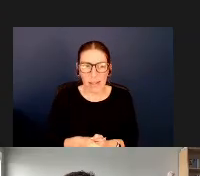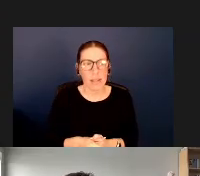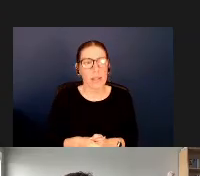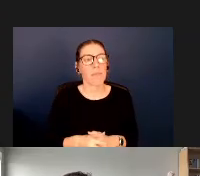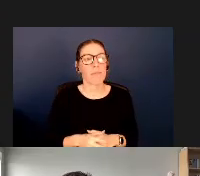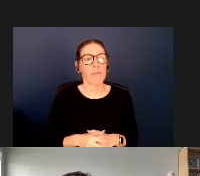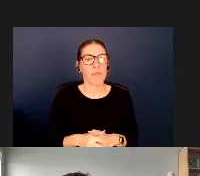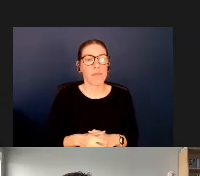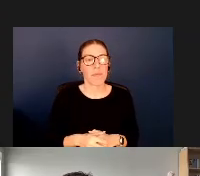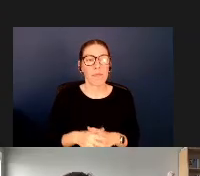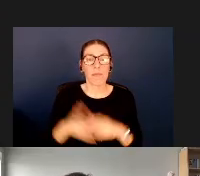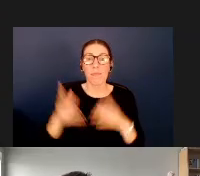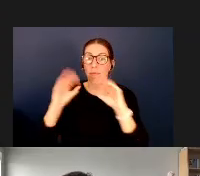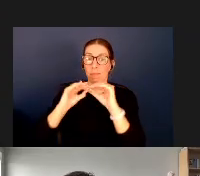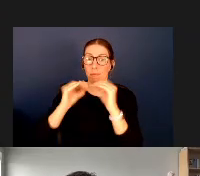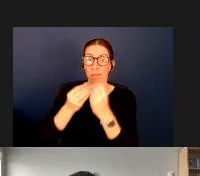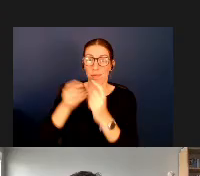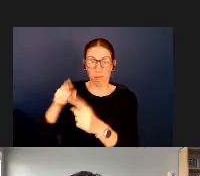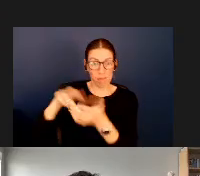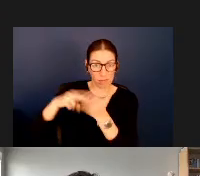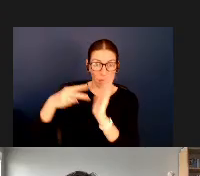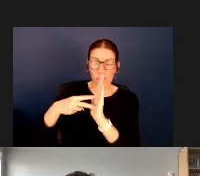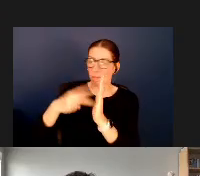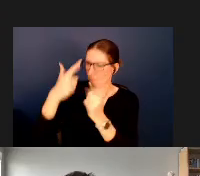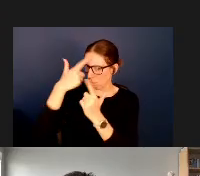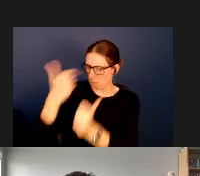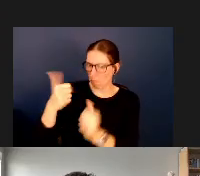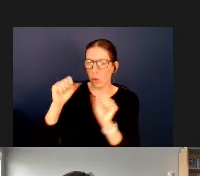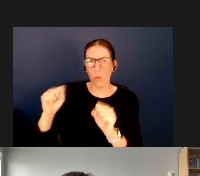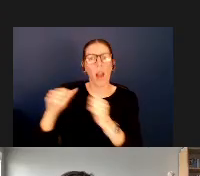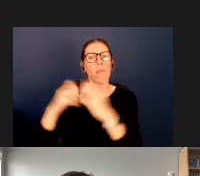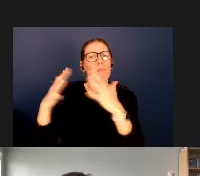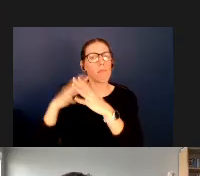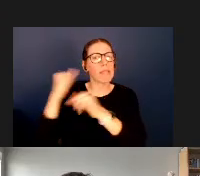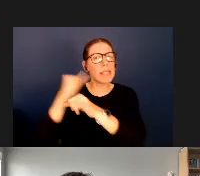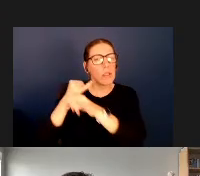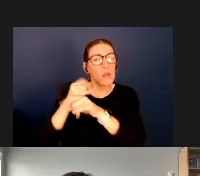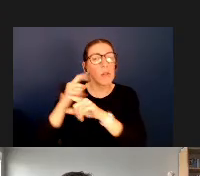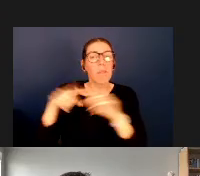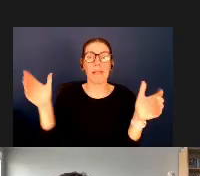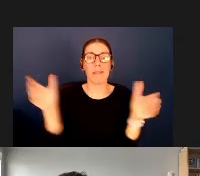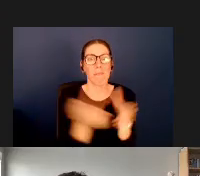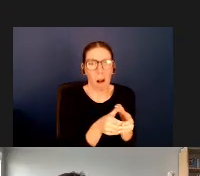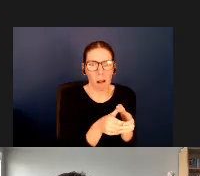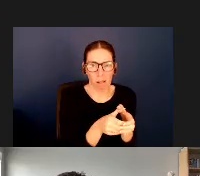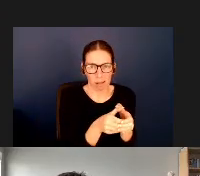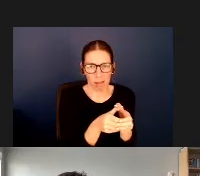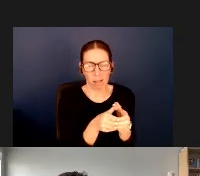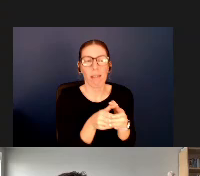facilities can operate as institutions, just on a smaller scale, as long as they segregate or